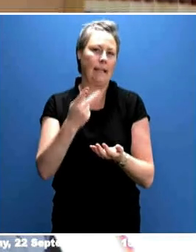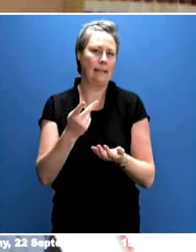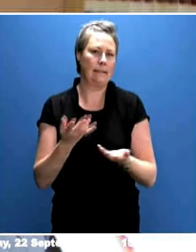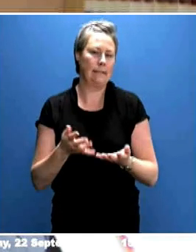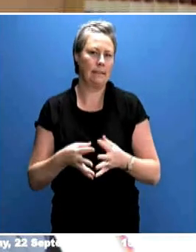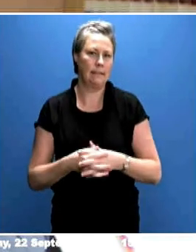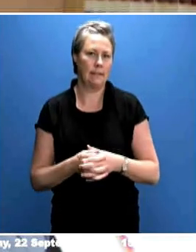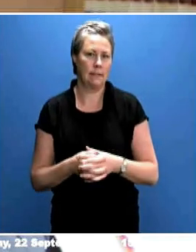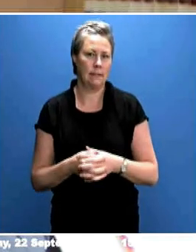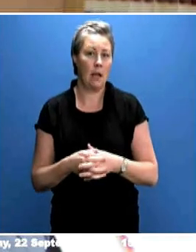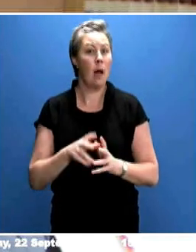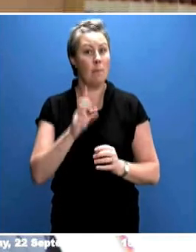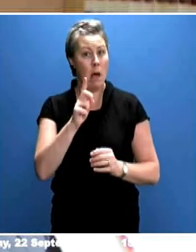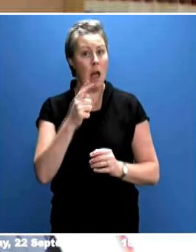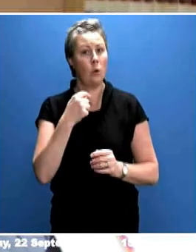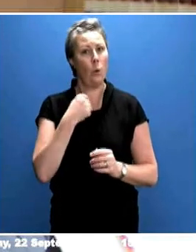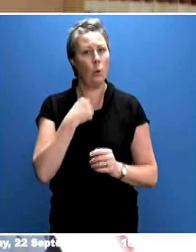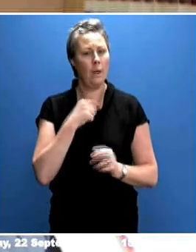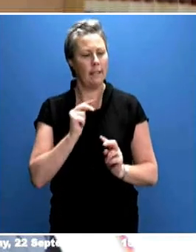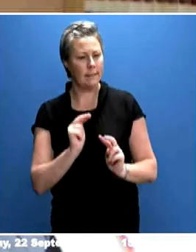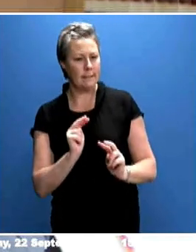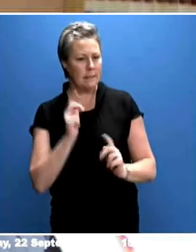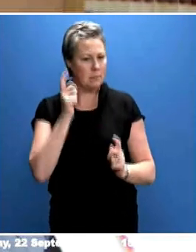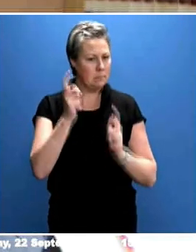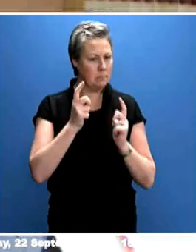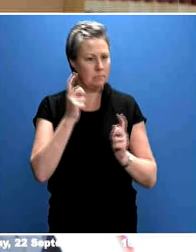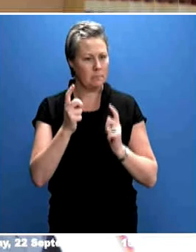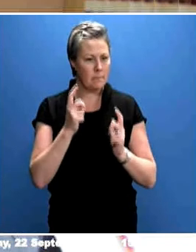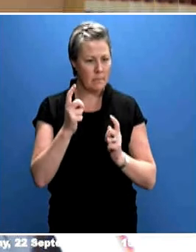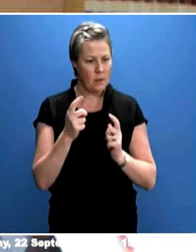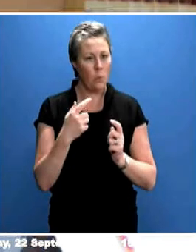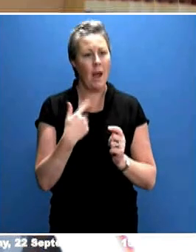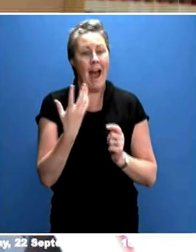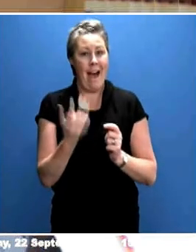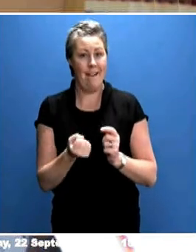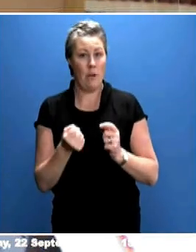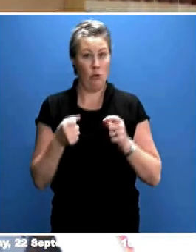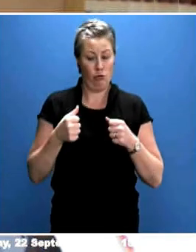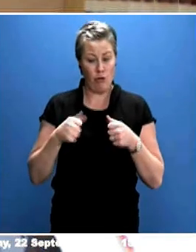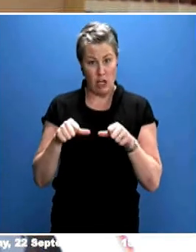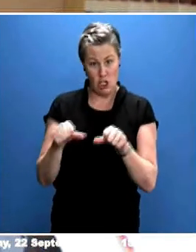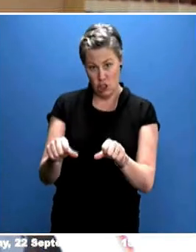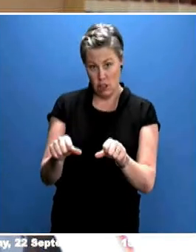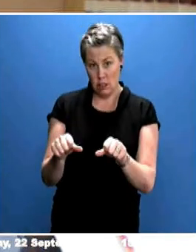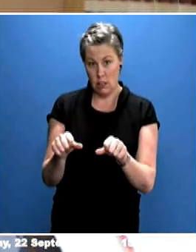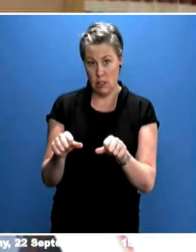We are looking very closely. We have an ACCHO strategy that we are working very actively with our community